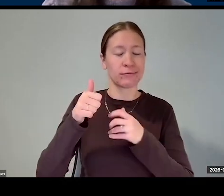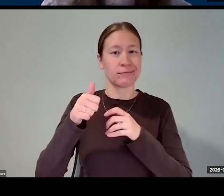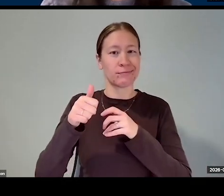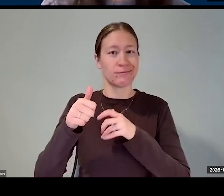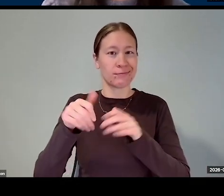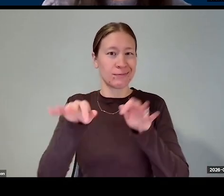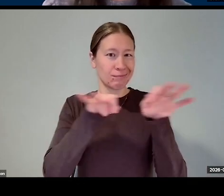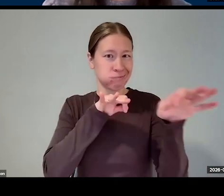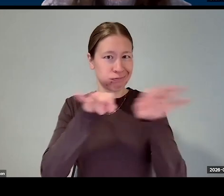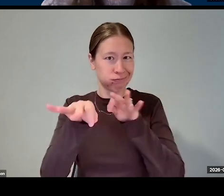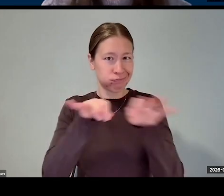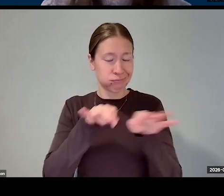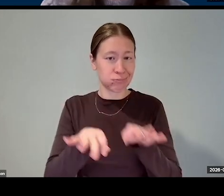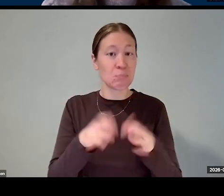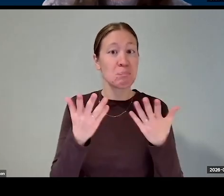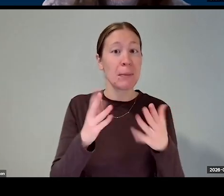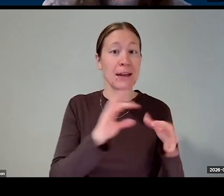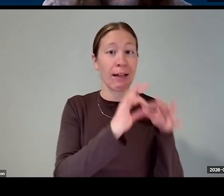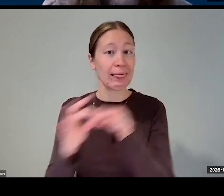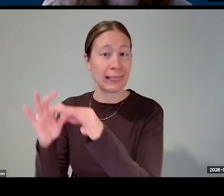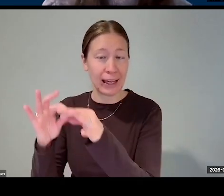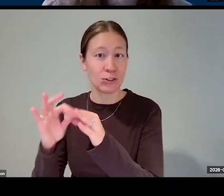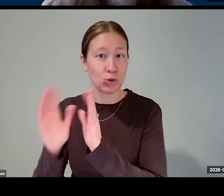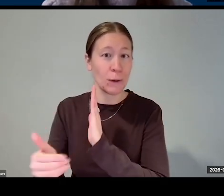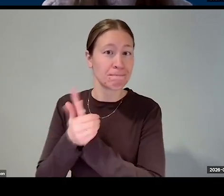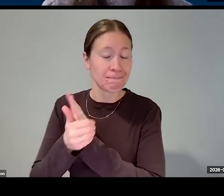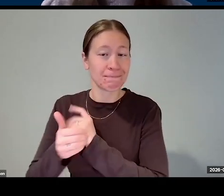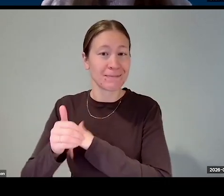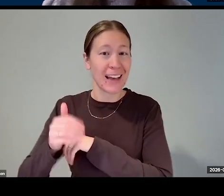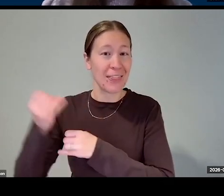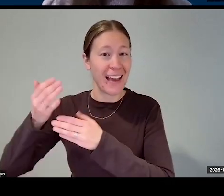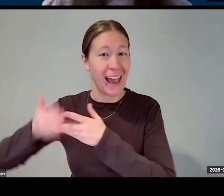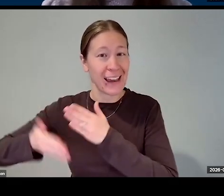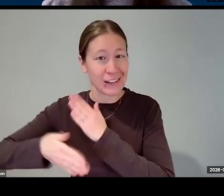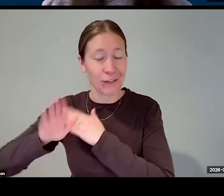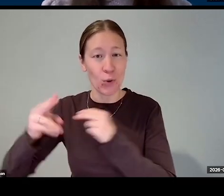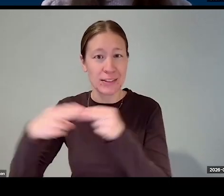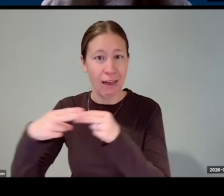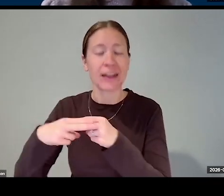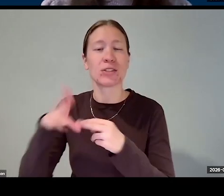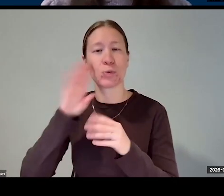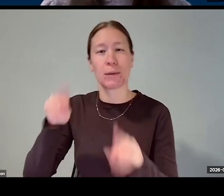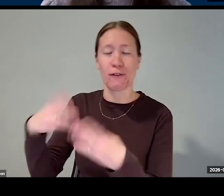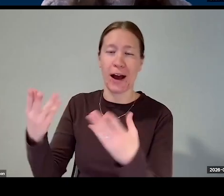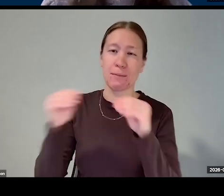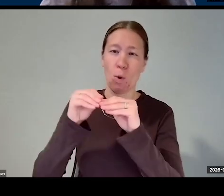to an appendix section at the end of your slide deck just to provide more detailed information about the visual.